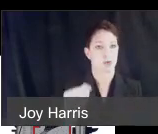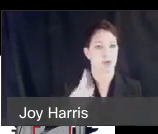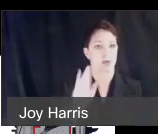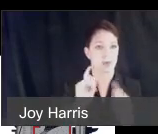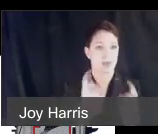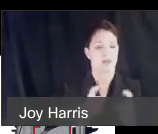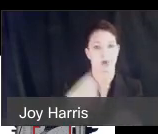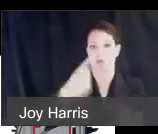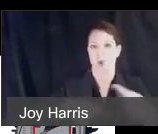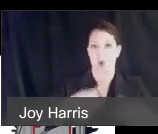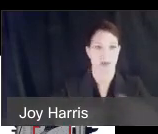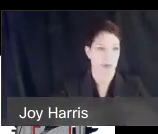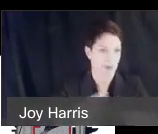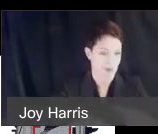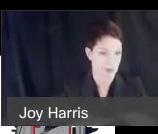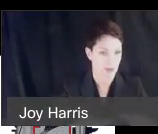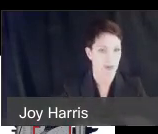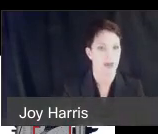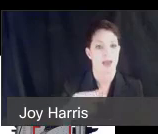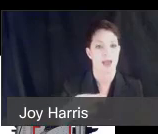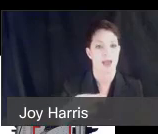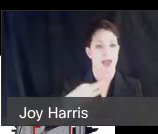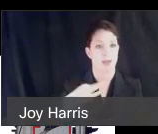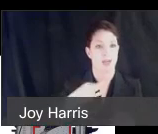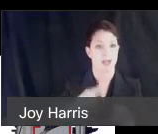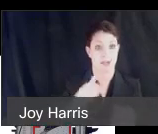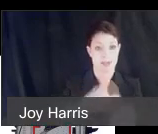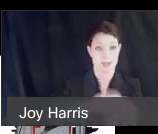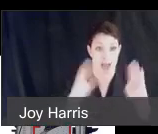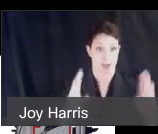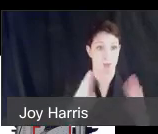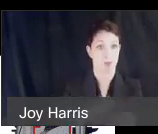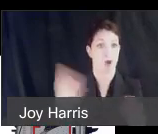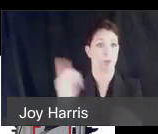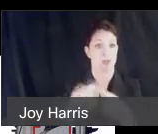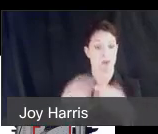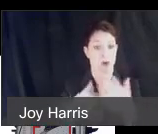and the application window will remain open until all the grant funds are fully allocated.